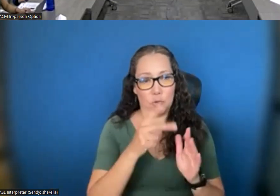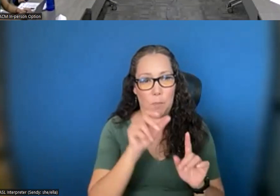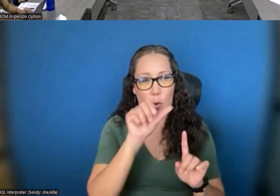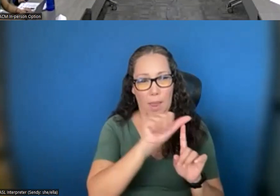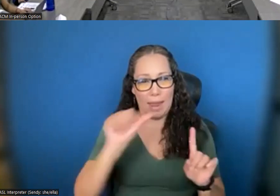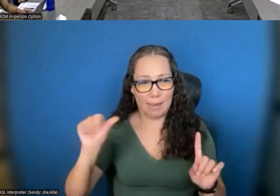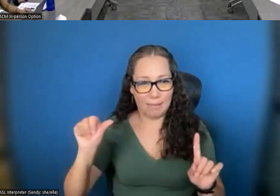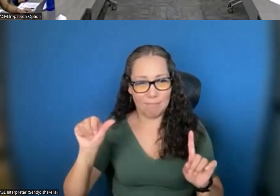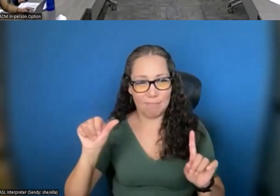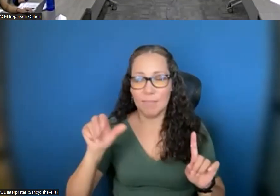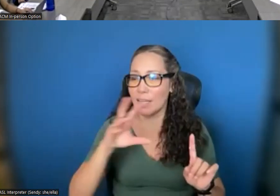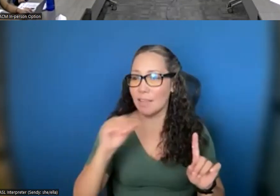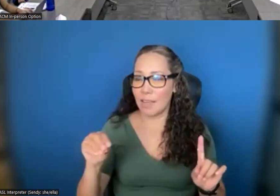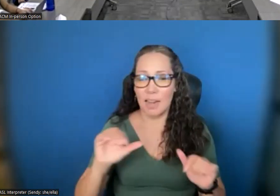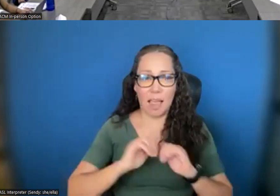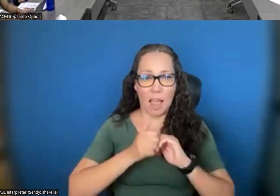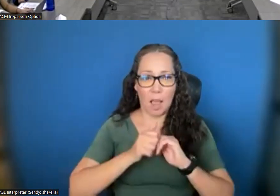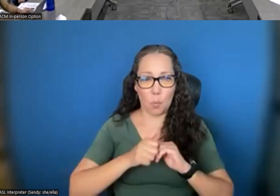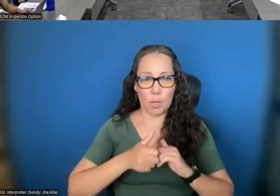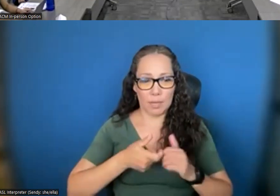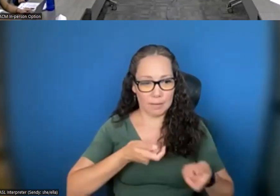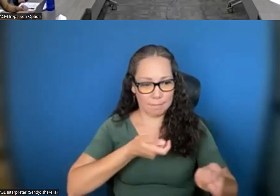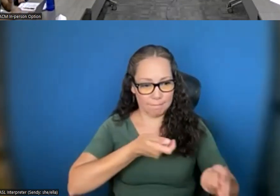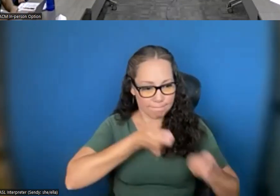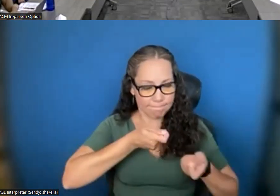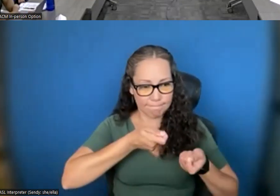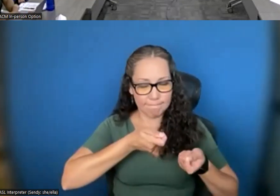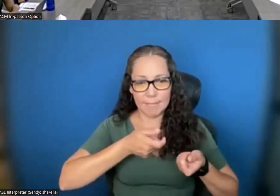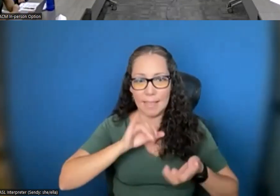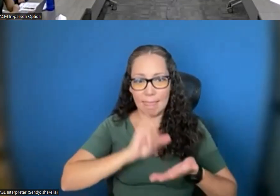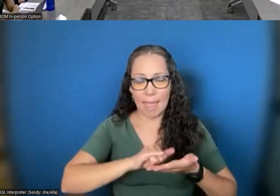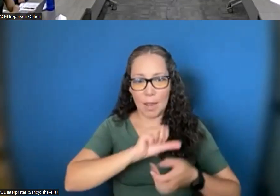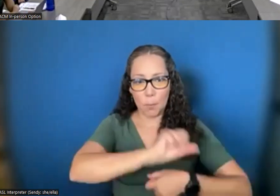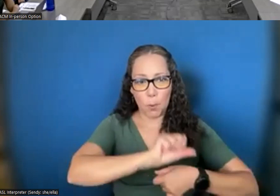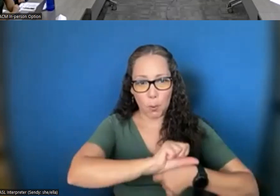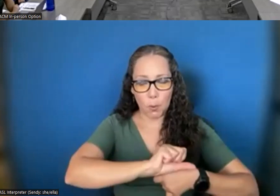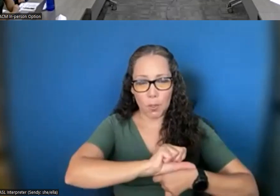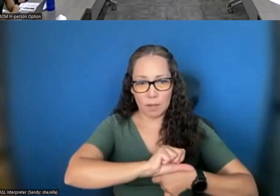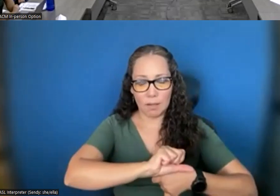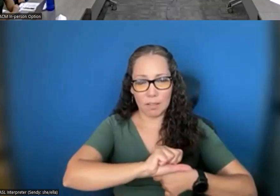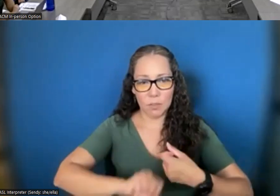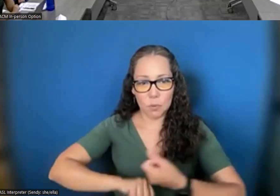can we leverage this work to also benefit the ca2 30 process as well um I I think there's a